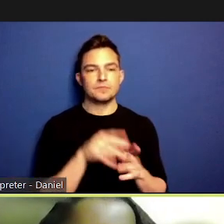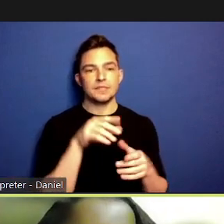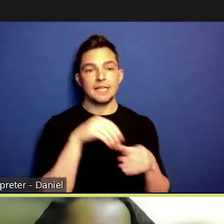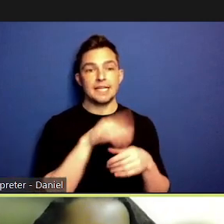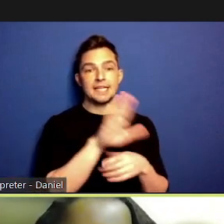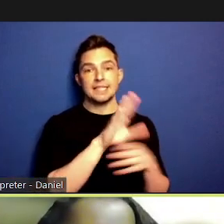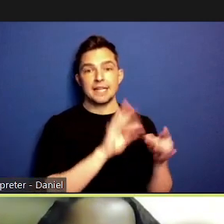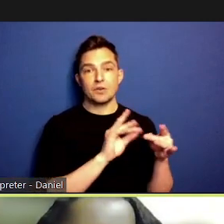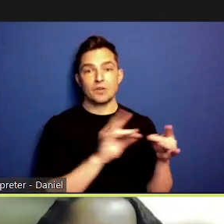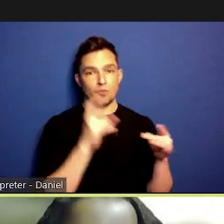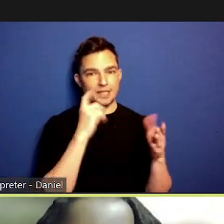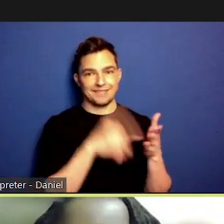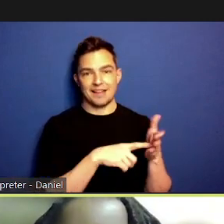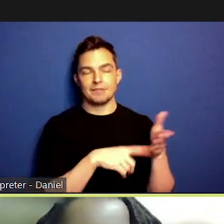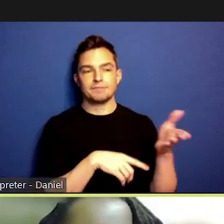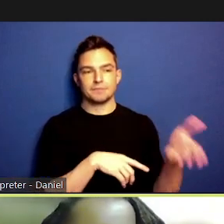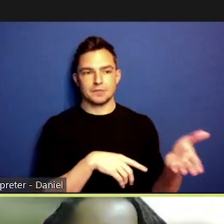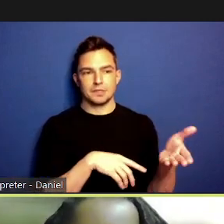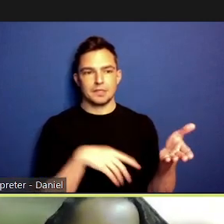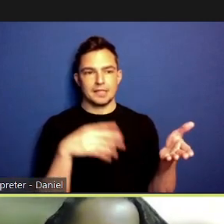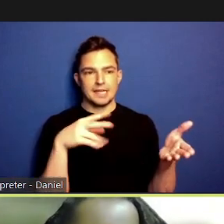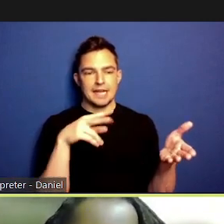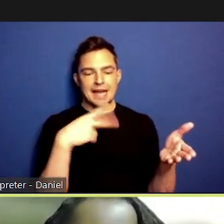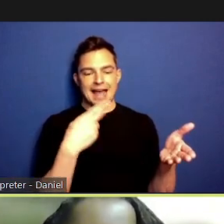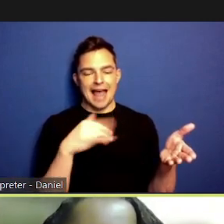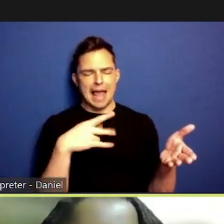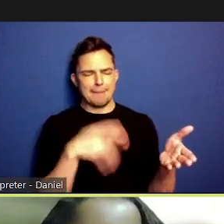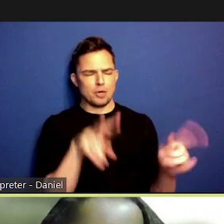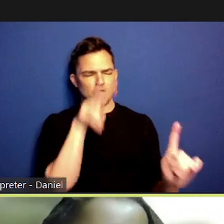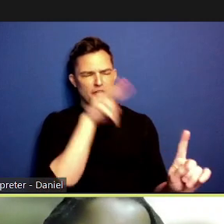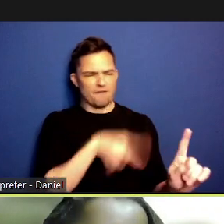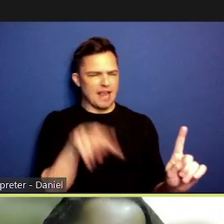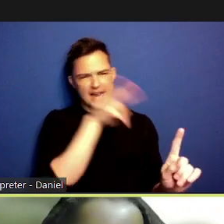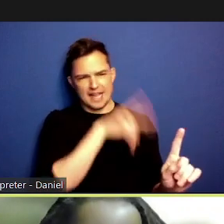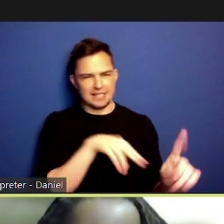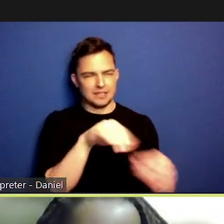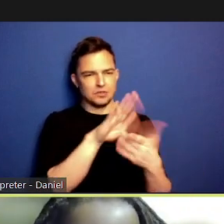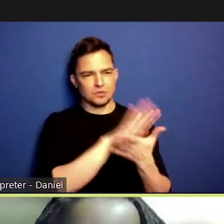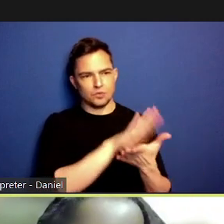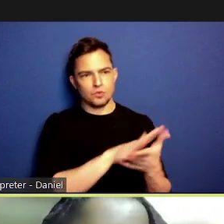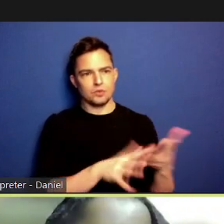we can really see how hyper-surveillance in schools is co-related with increased rates